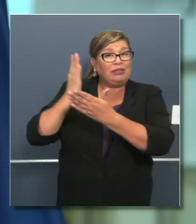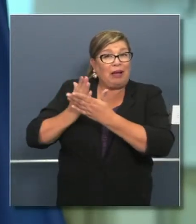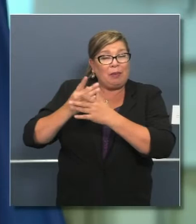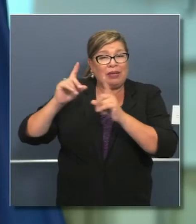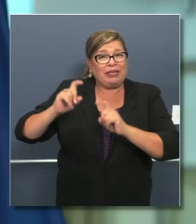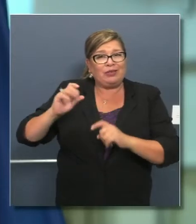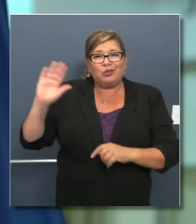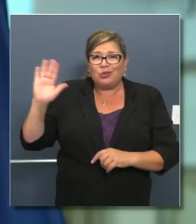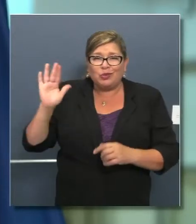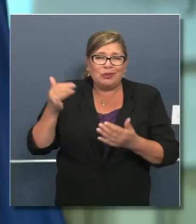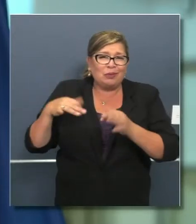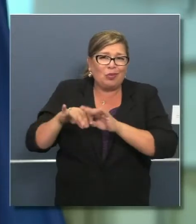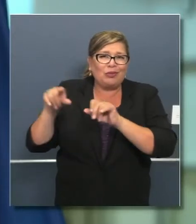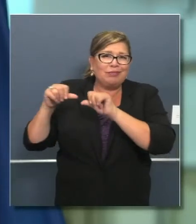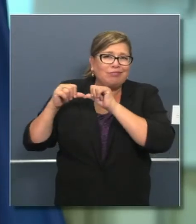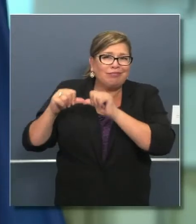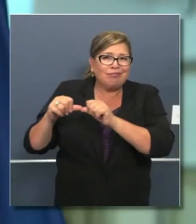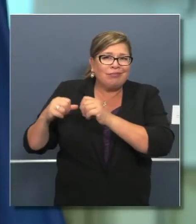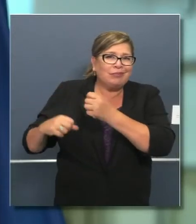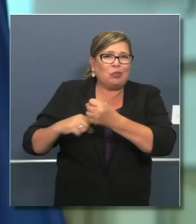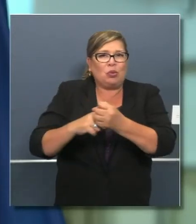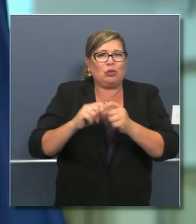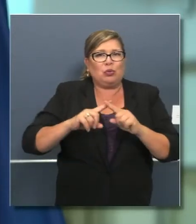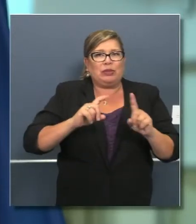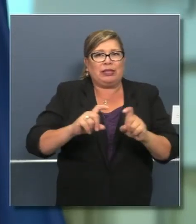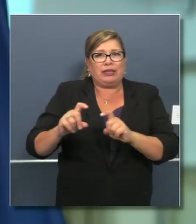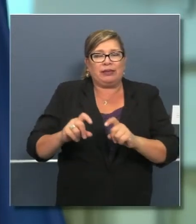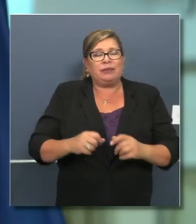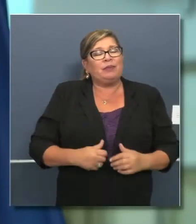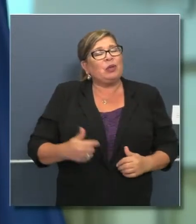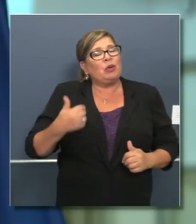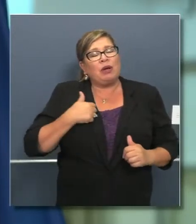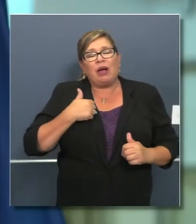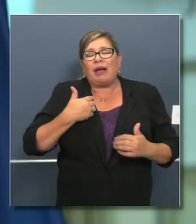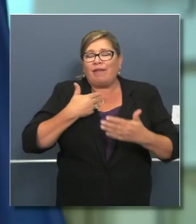news I have all the confidence in the world that Speaker Nancy Pelosi gets that and they will get